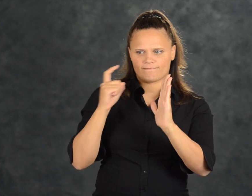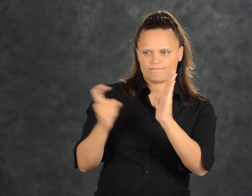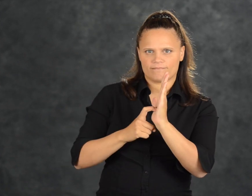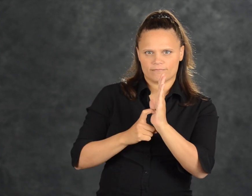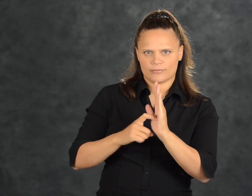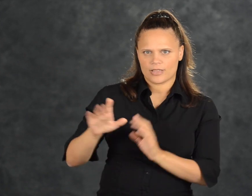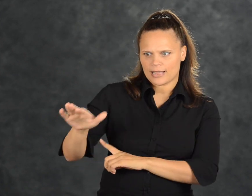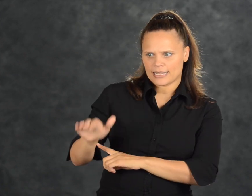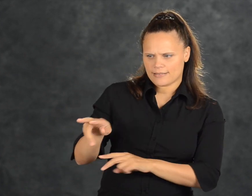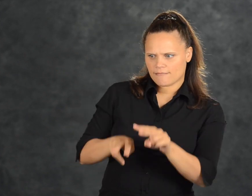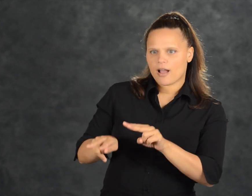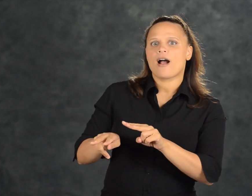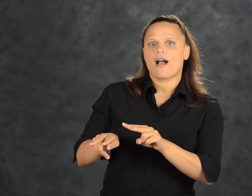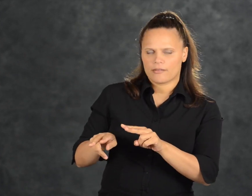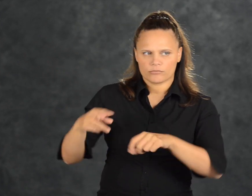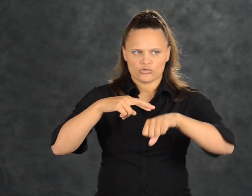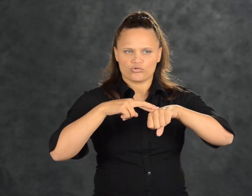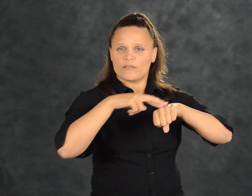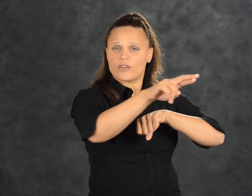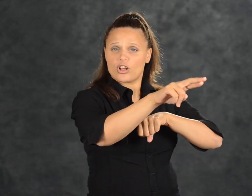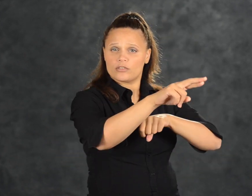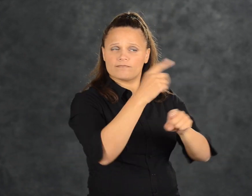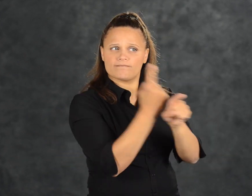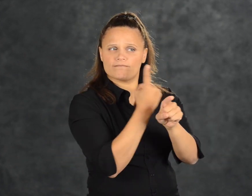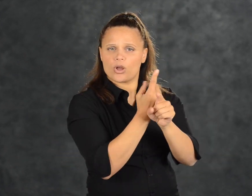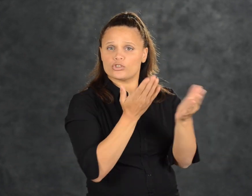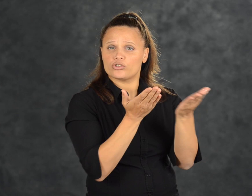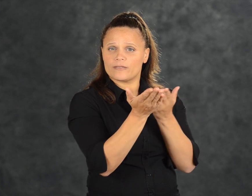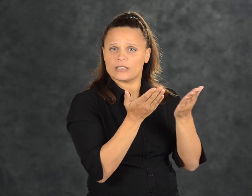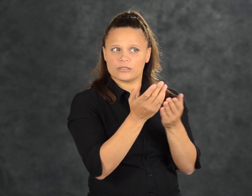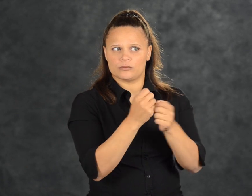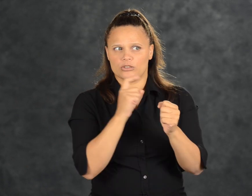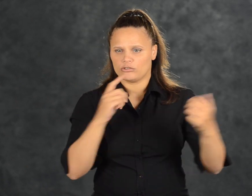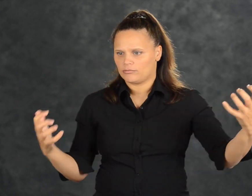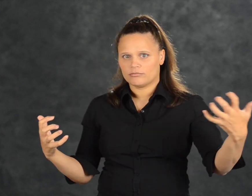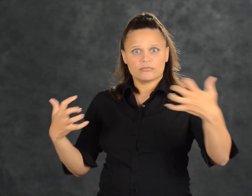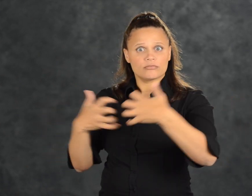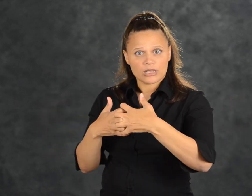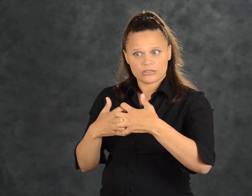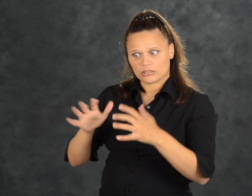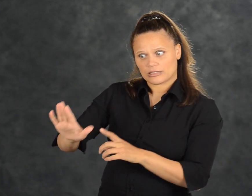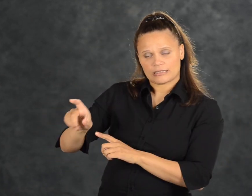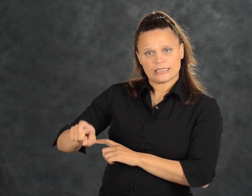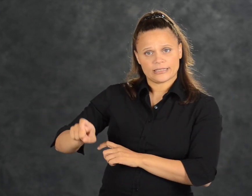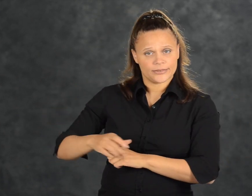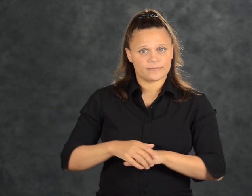Identifying your child's needs for any additional services and making the appropriate referrals.